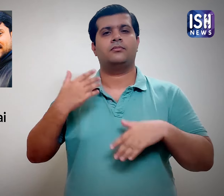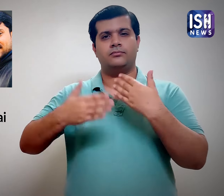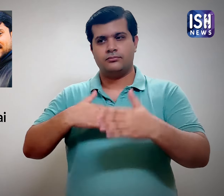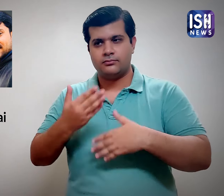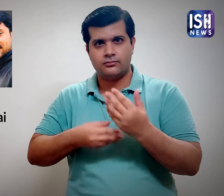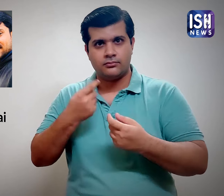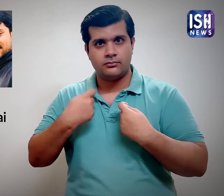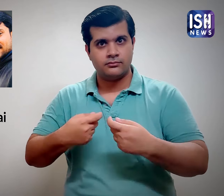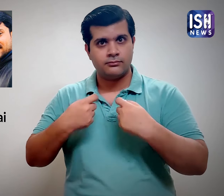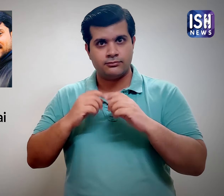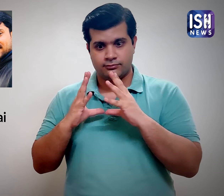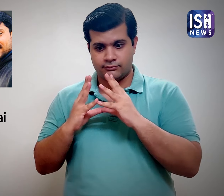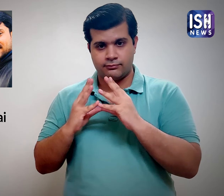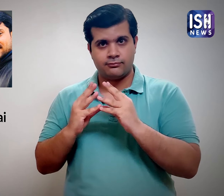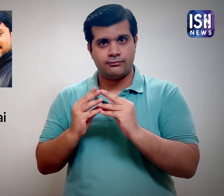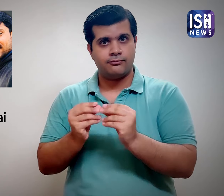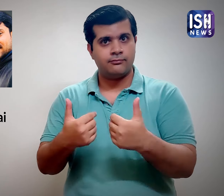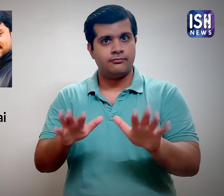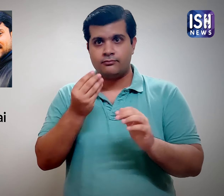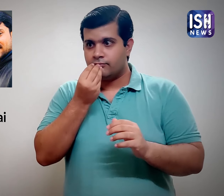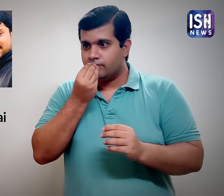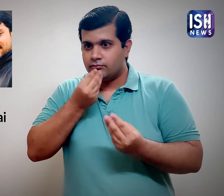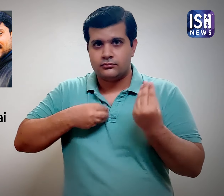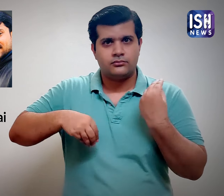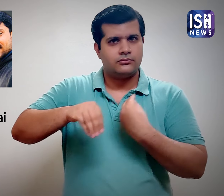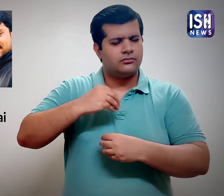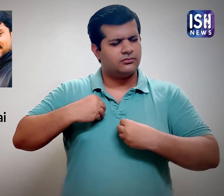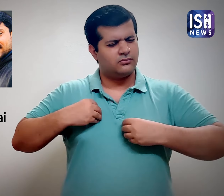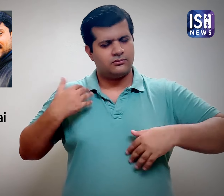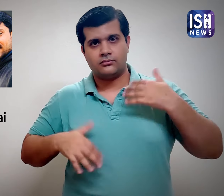His savings began to dwindle and he found it difficult to make ends meet.